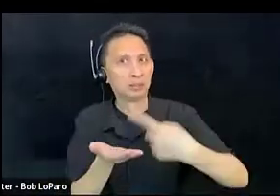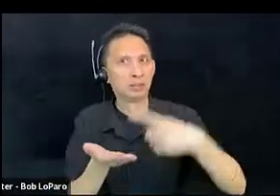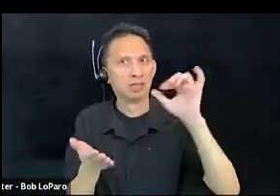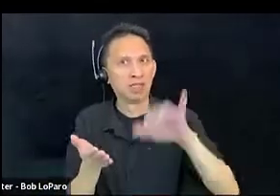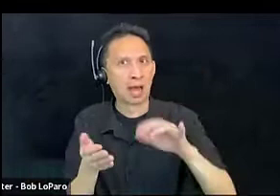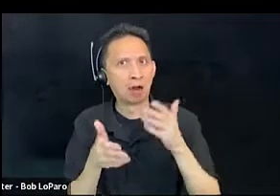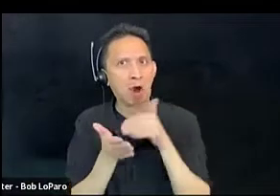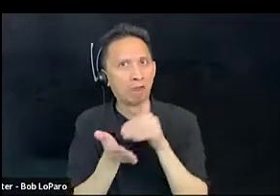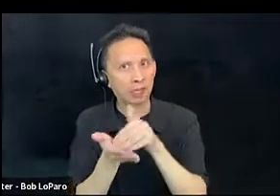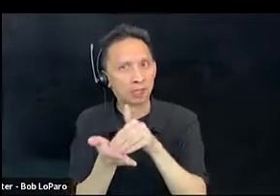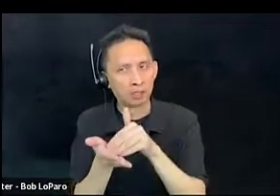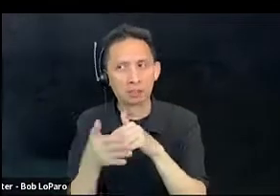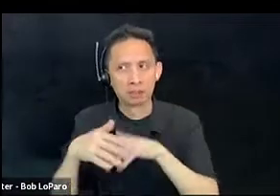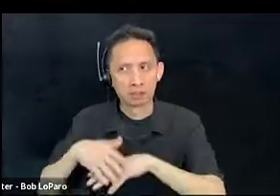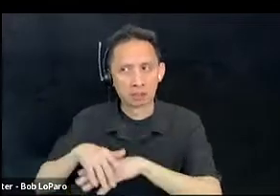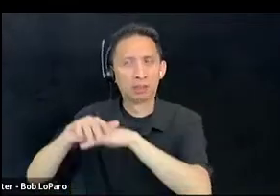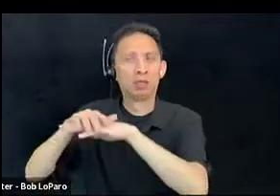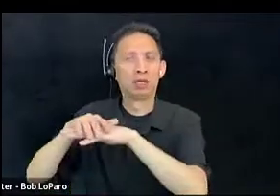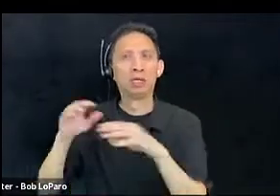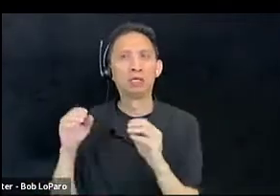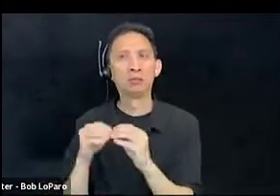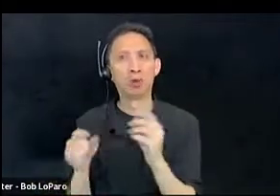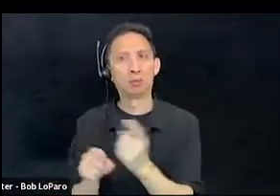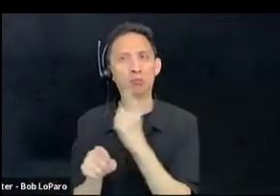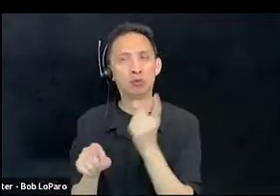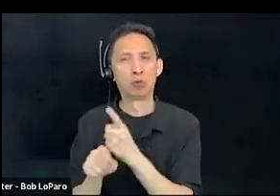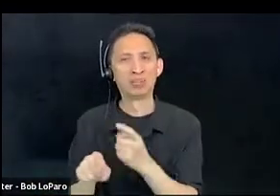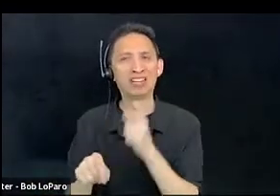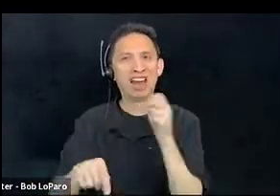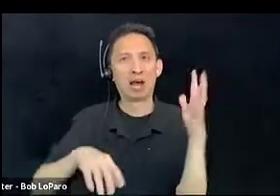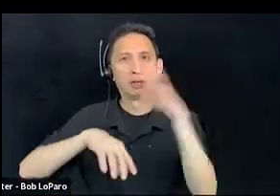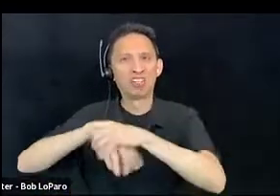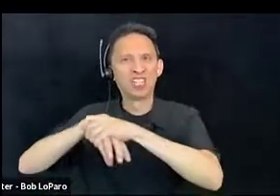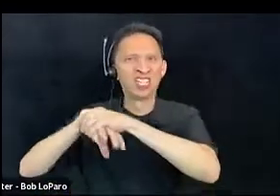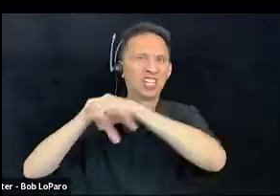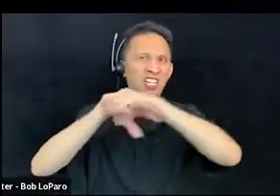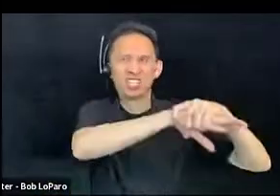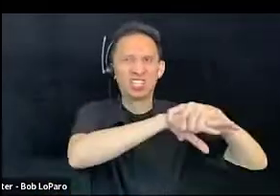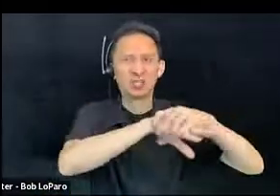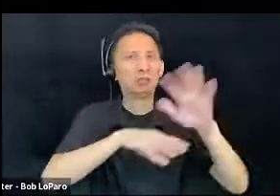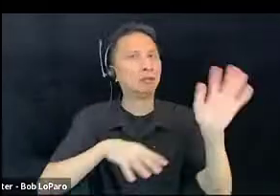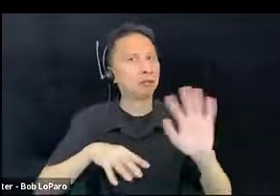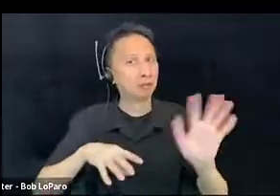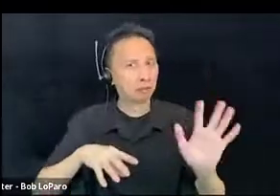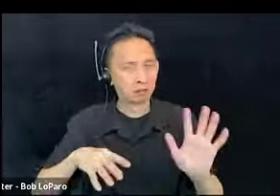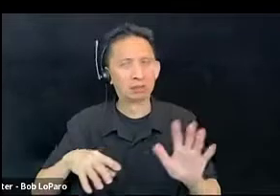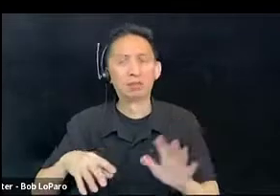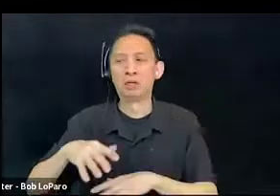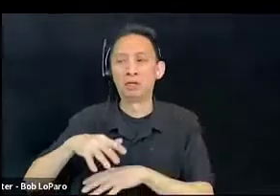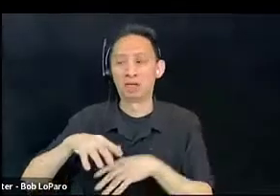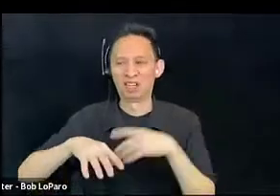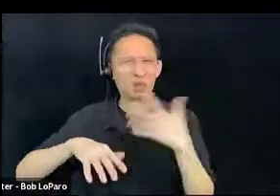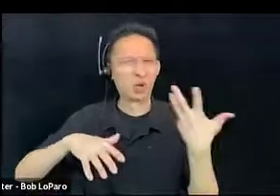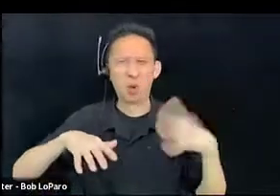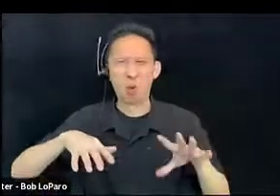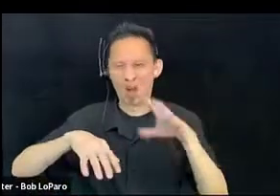as being much more appropriate than hand over hand, right? Hand over hand where someone's physically taking the child's hand